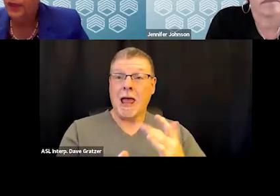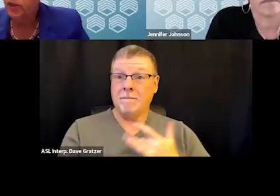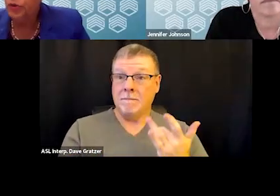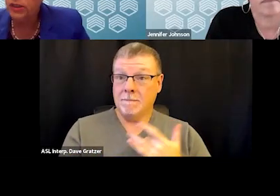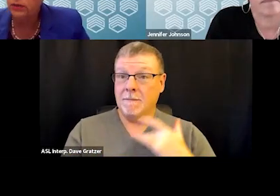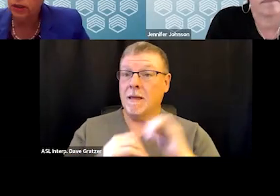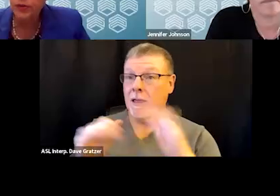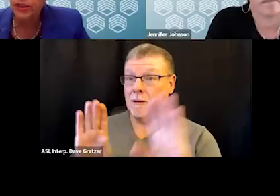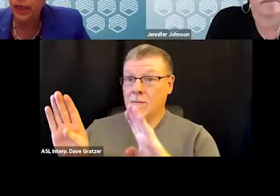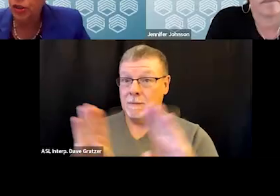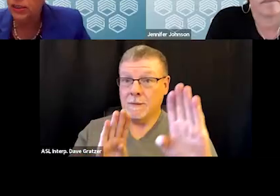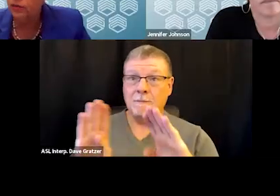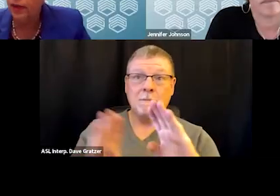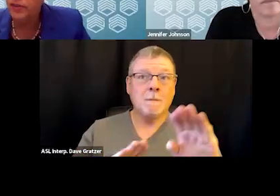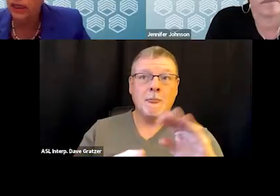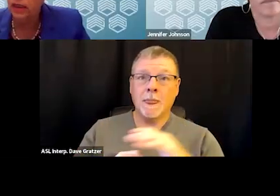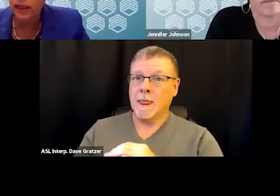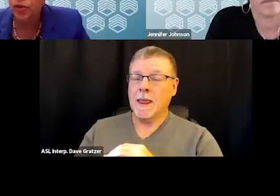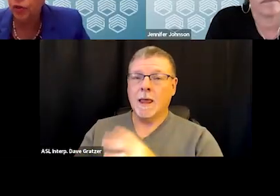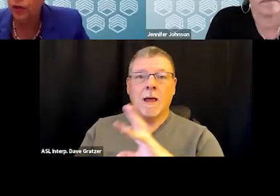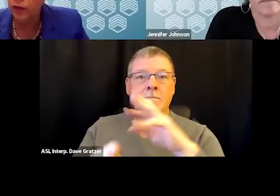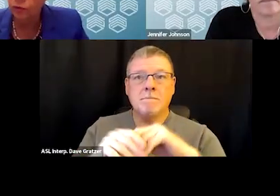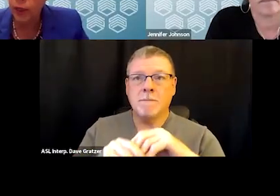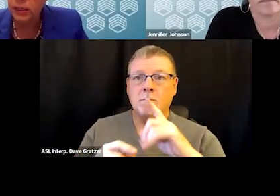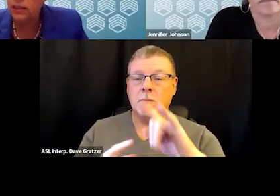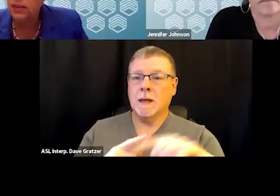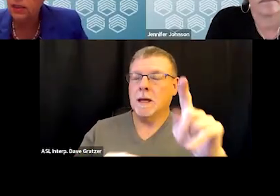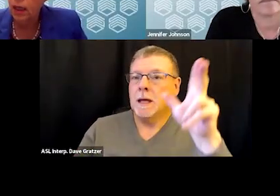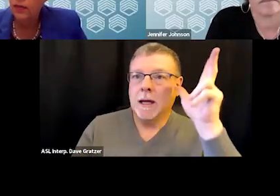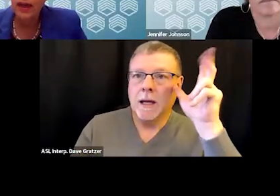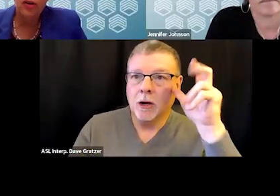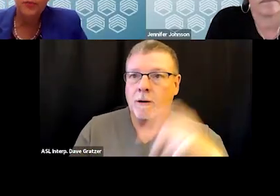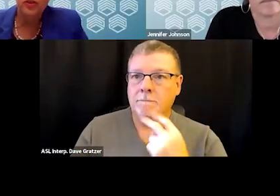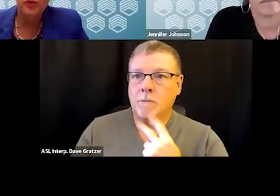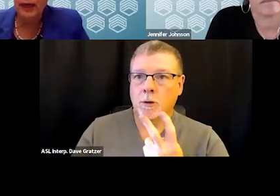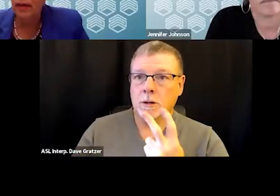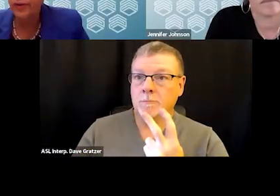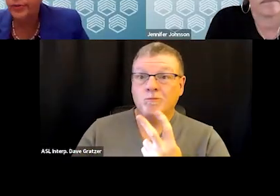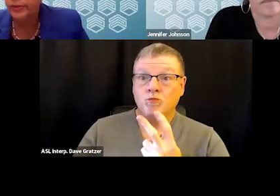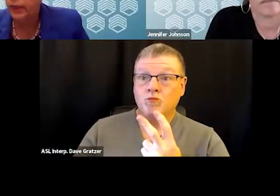Um, hallucin- hallucinations involve seeing things or hearing voices that aren't observed by others.